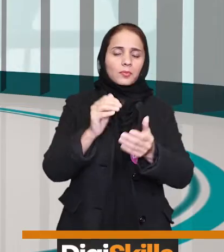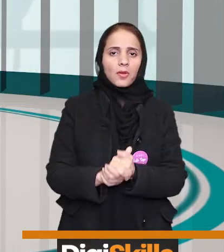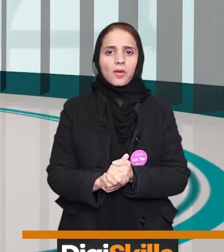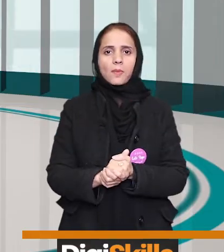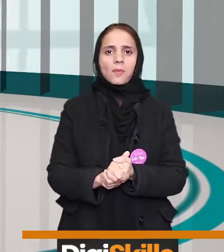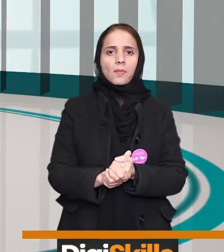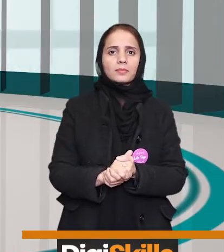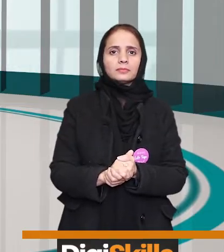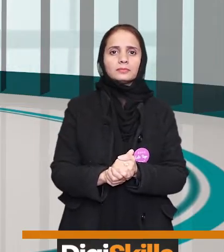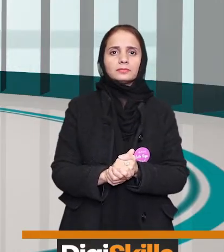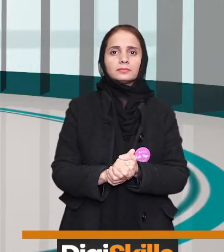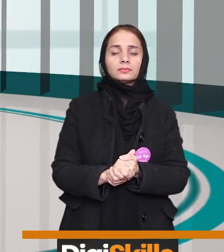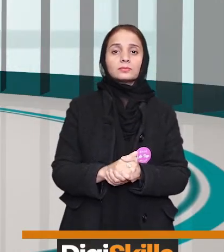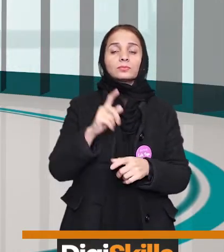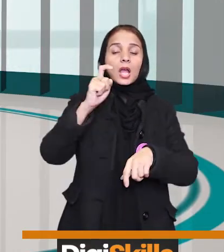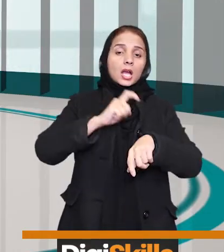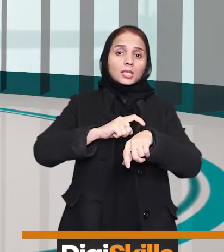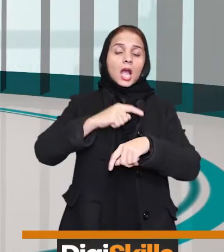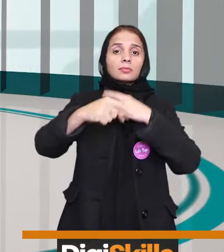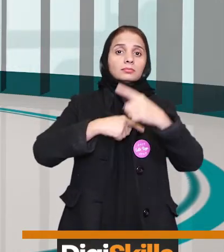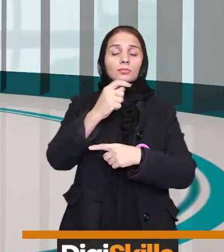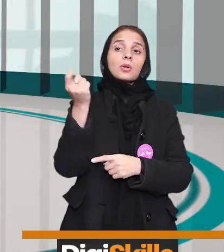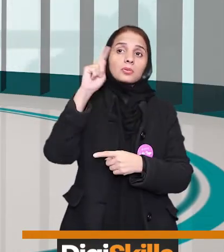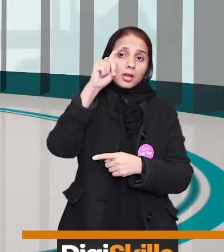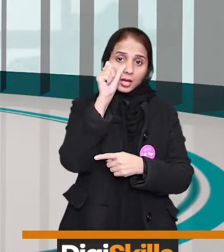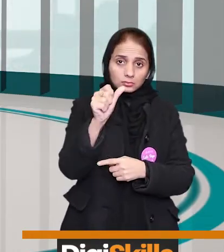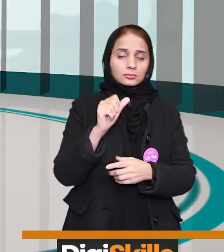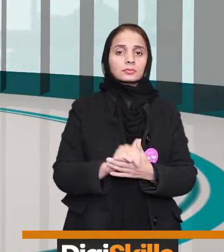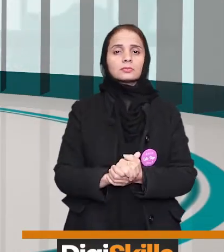although its optimum time is 6 days